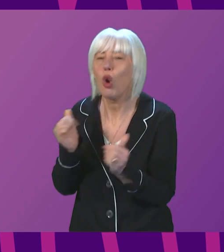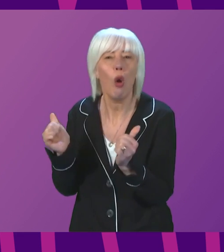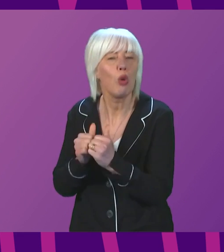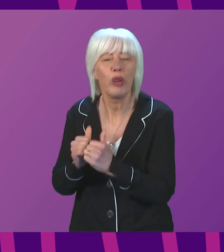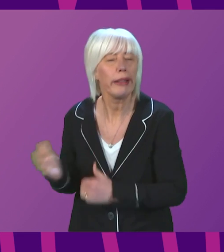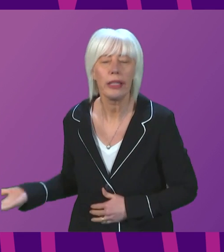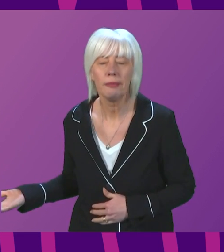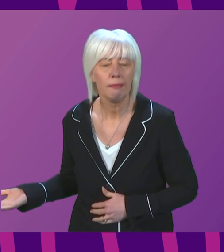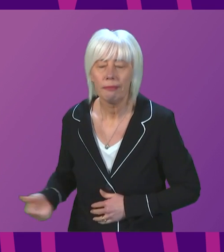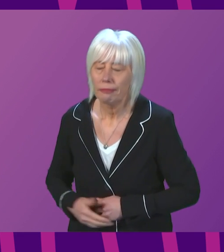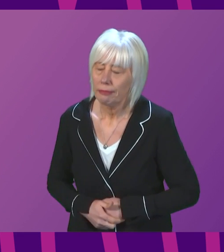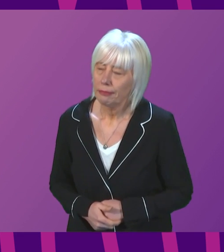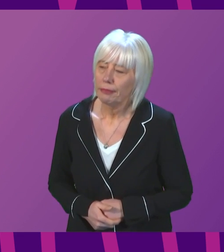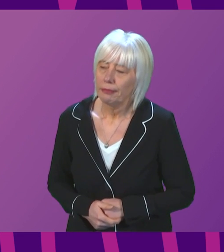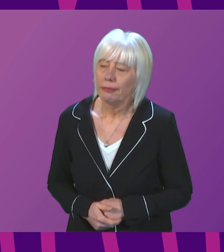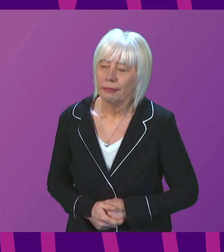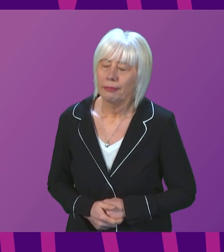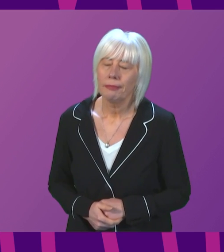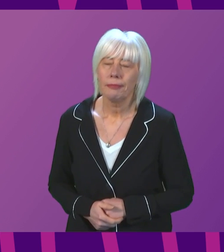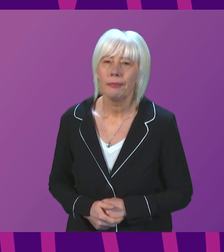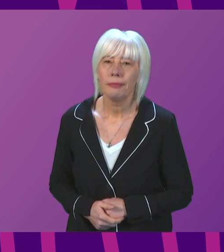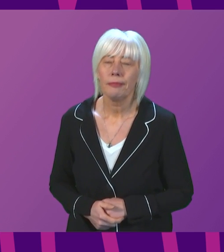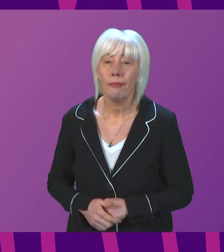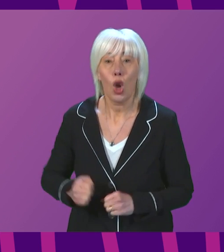Let me address the points on ScotRail first.